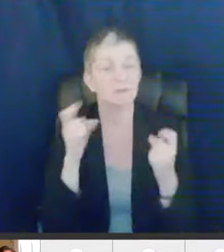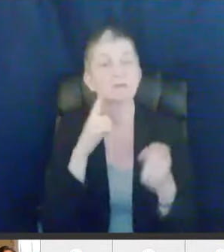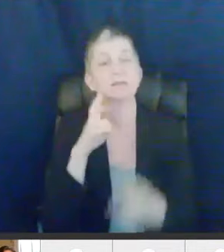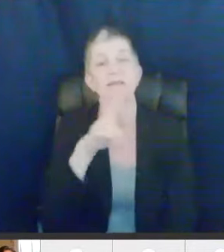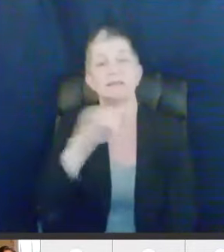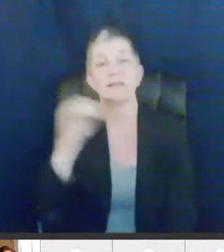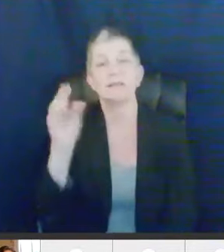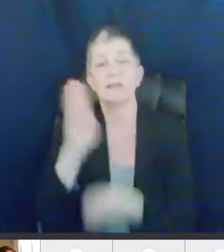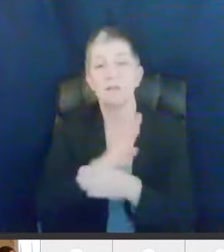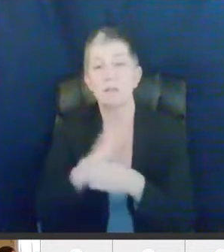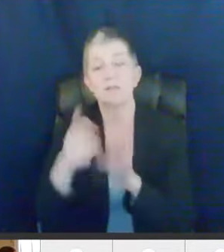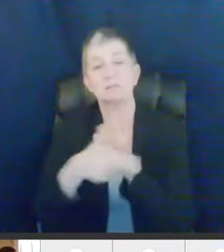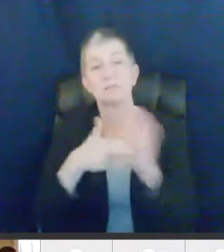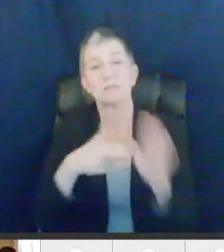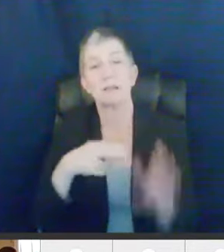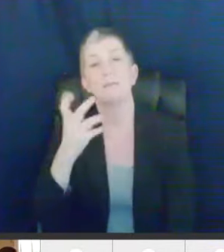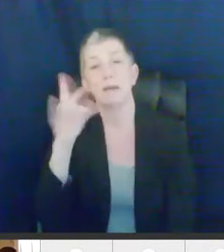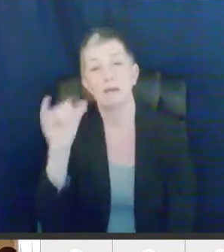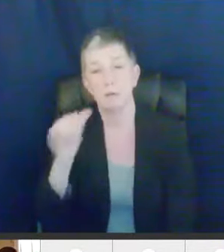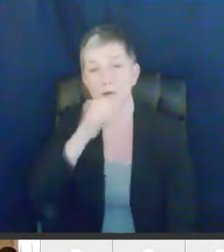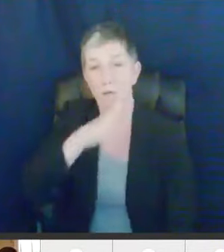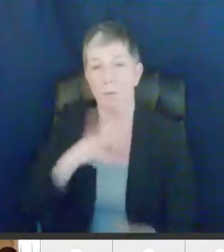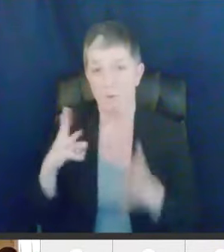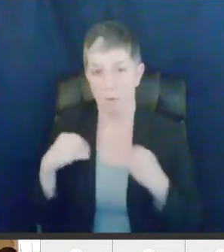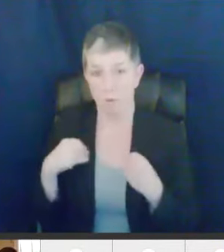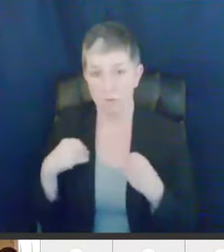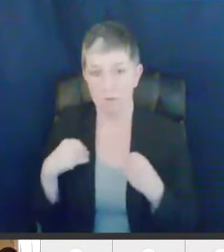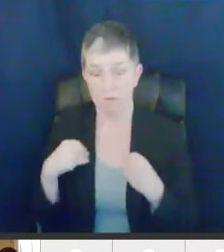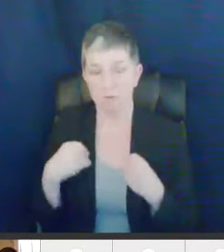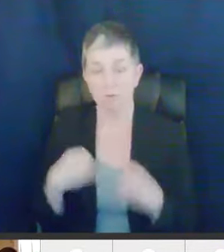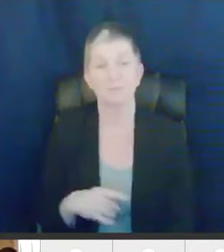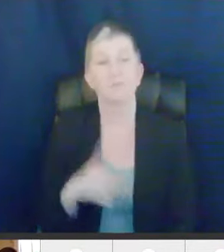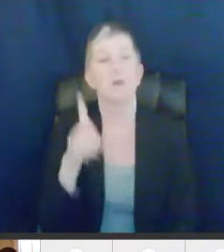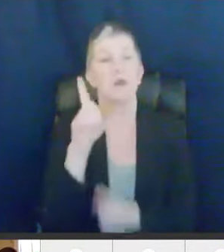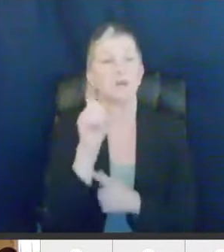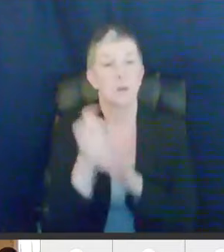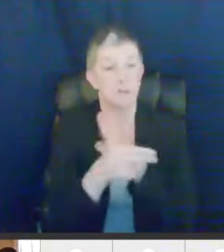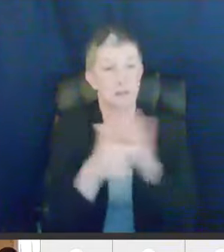minority or women owned businesses 20 identified as a veteran owned business